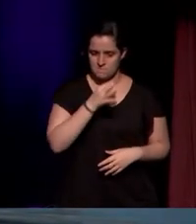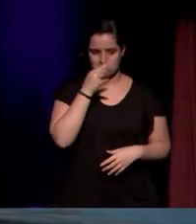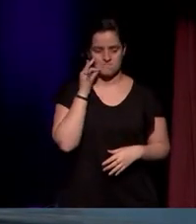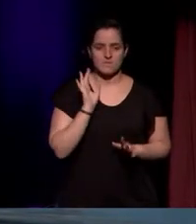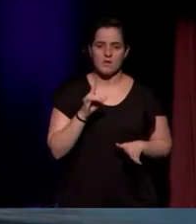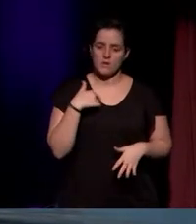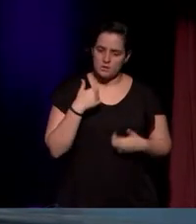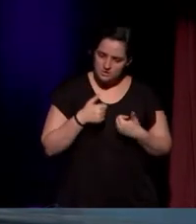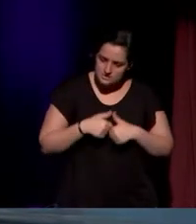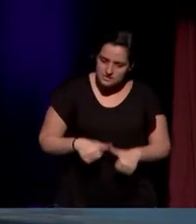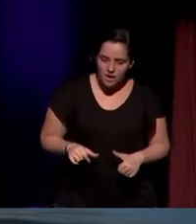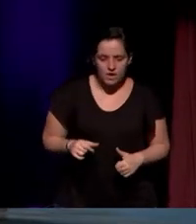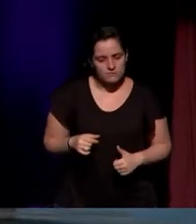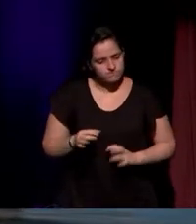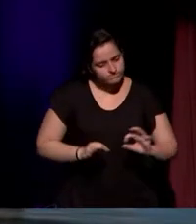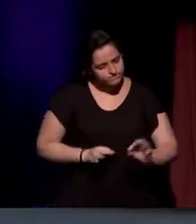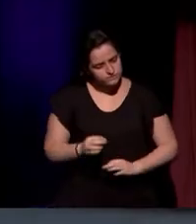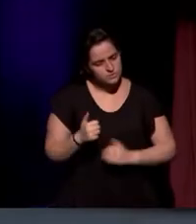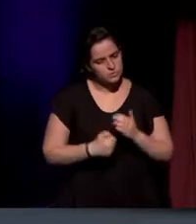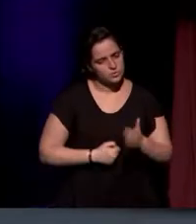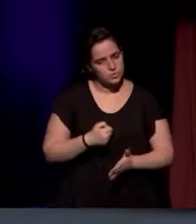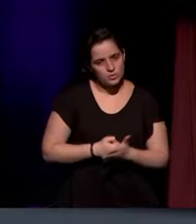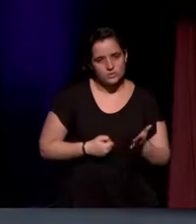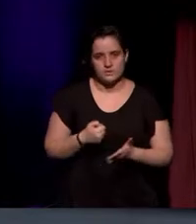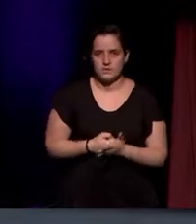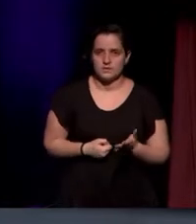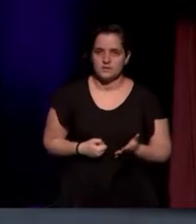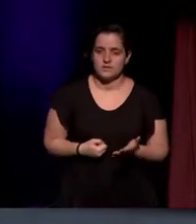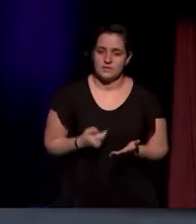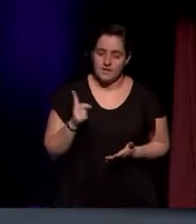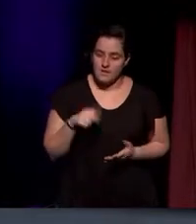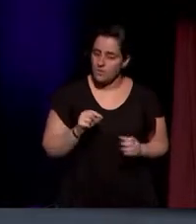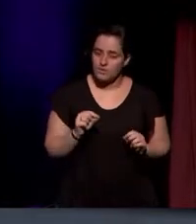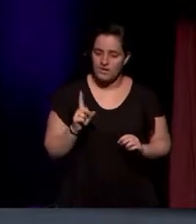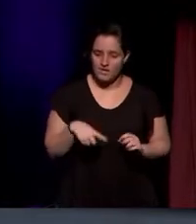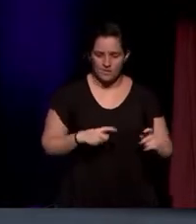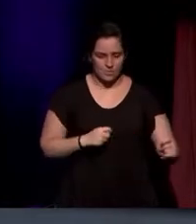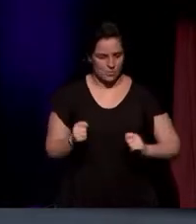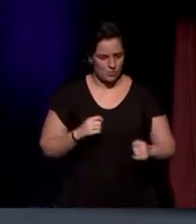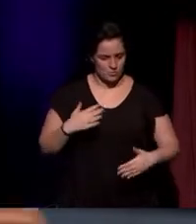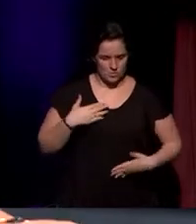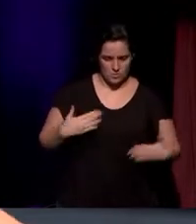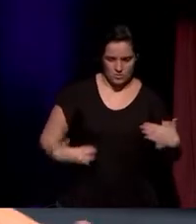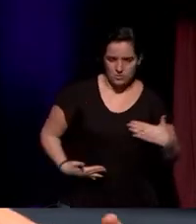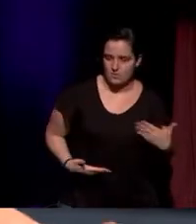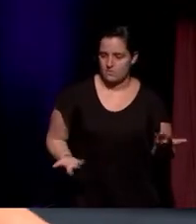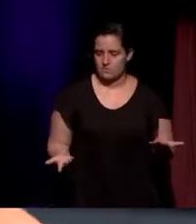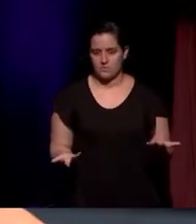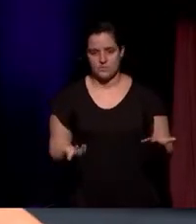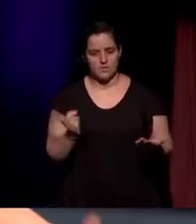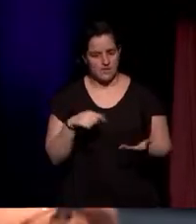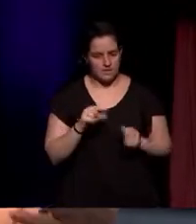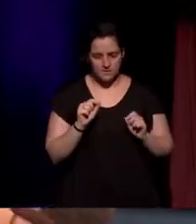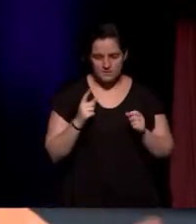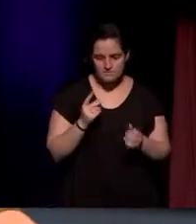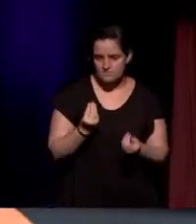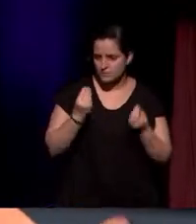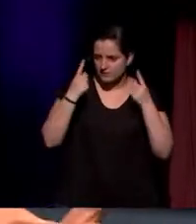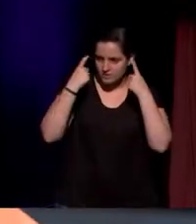but that's all, it's the control of bodies, in a context of immense violence because there is a lot of rape,